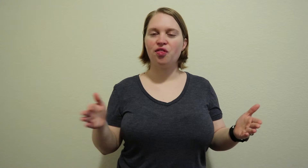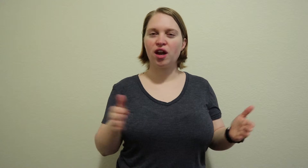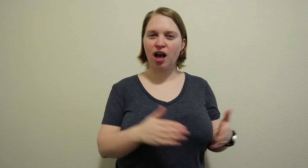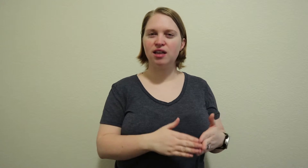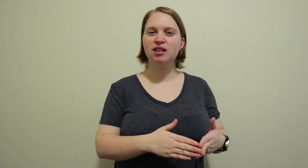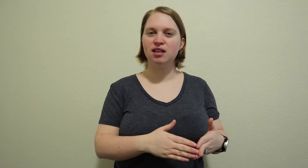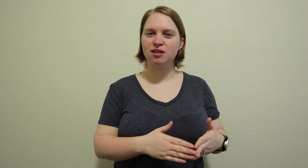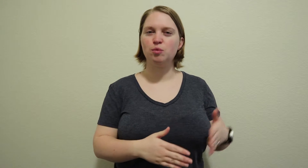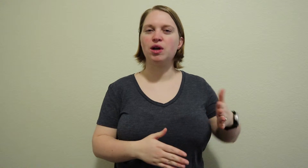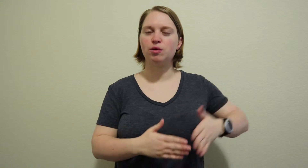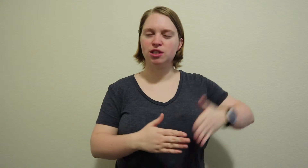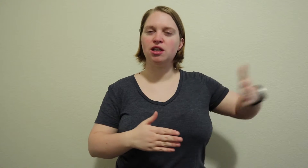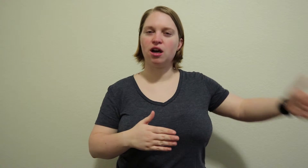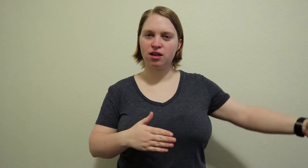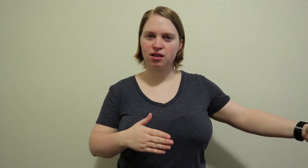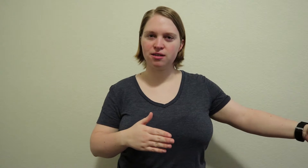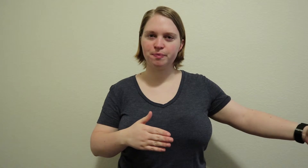than I did when I was younger